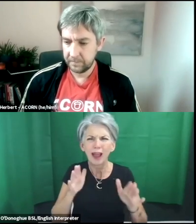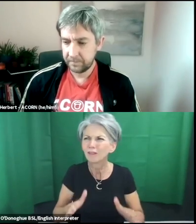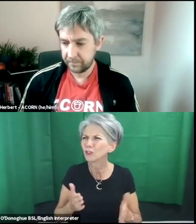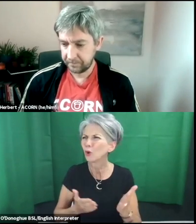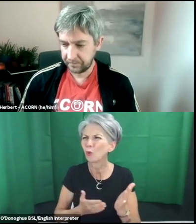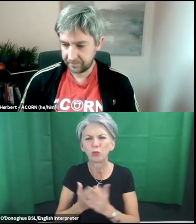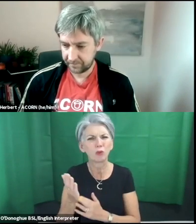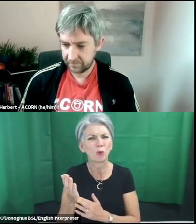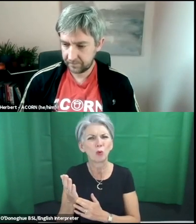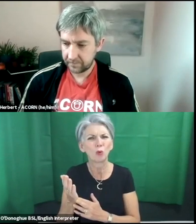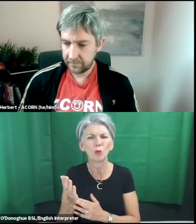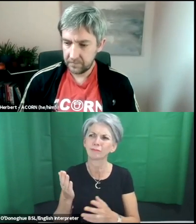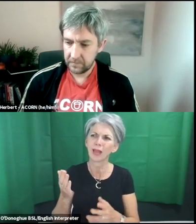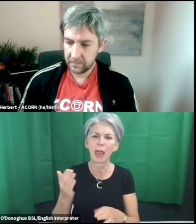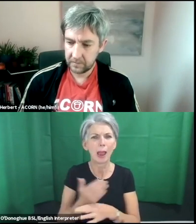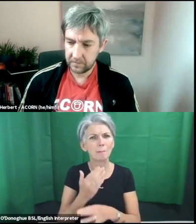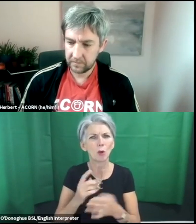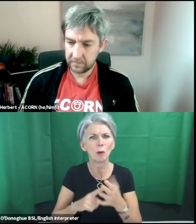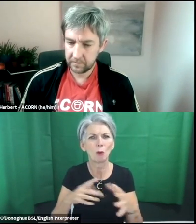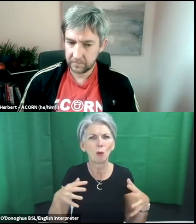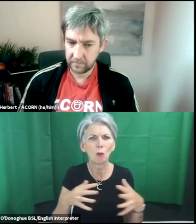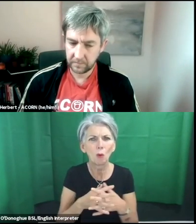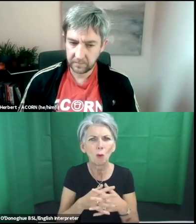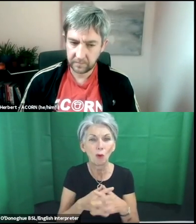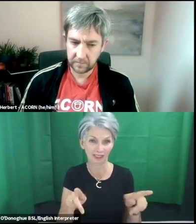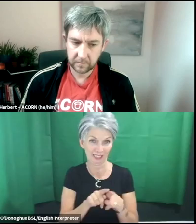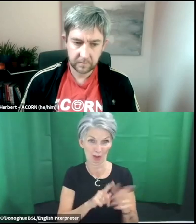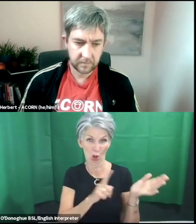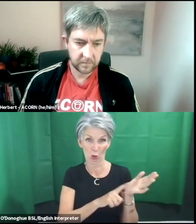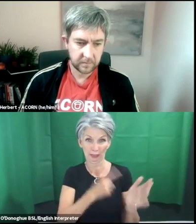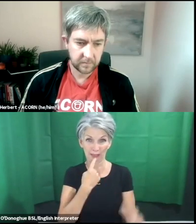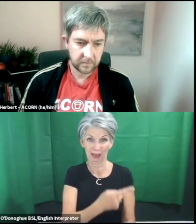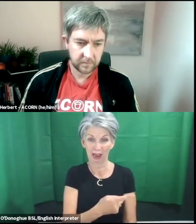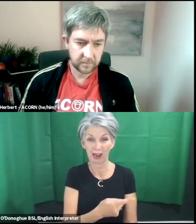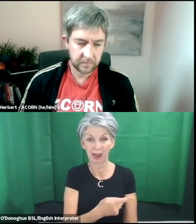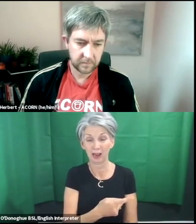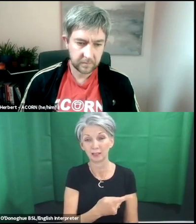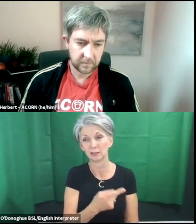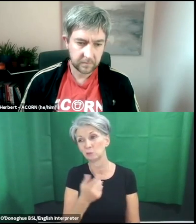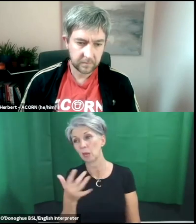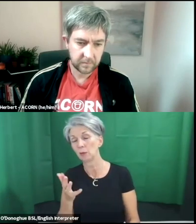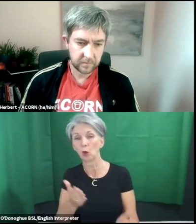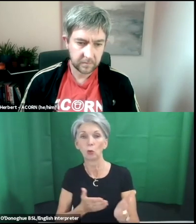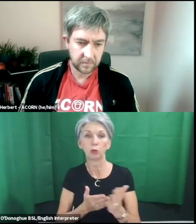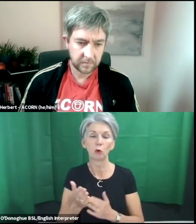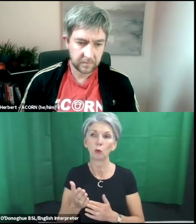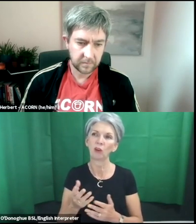You could put pressure, like Louie said, by going through threatening of public